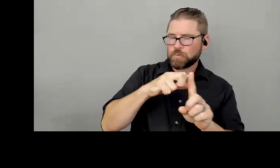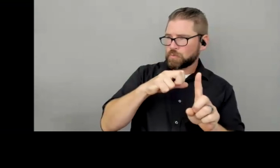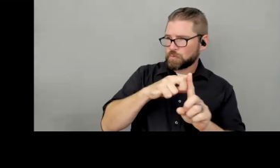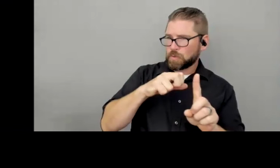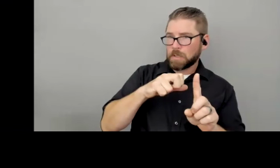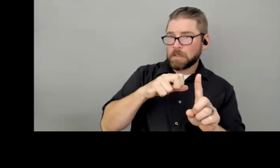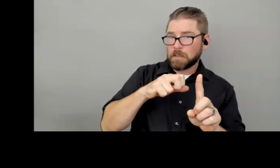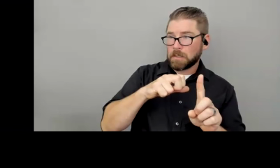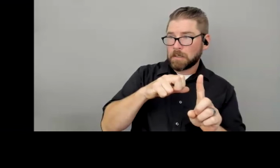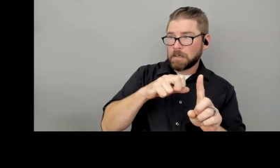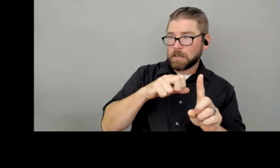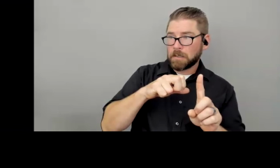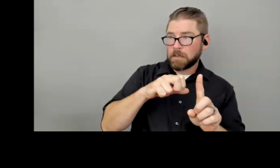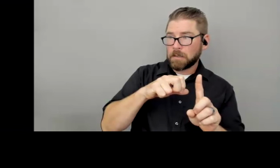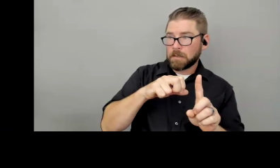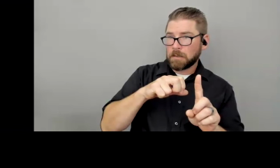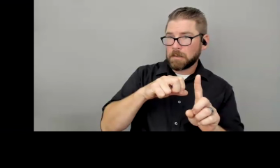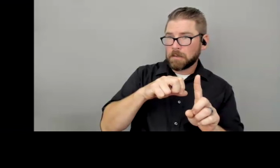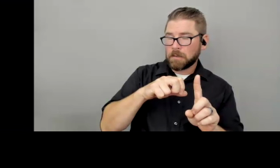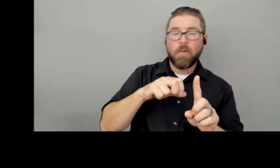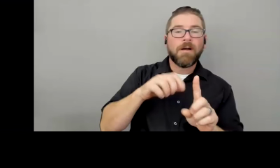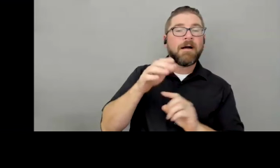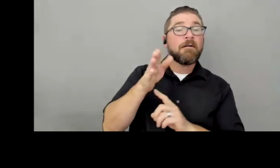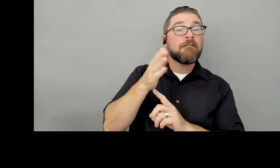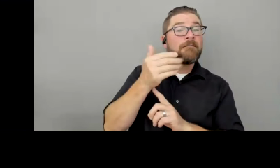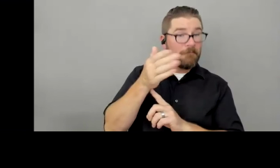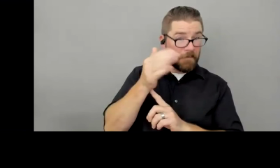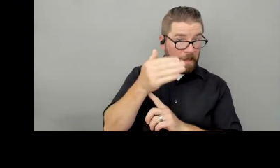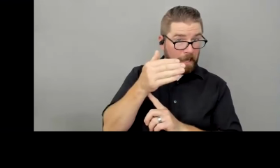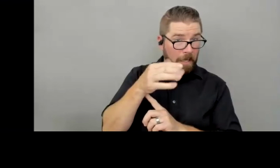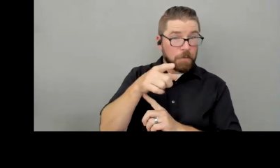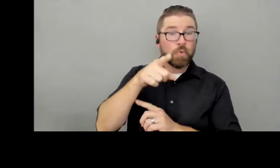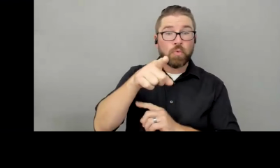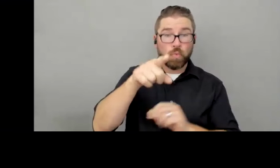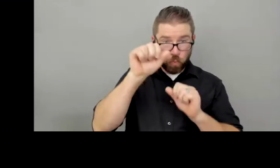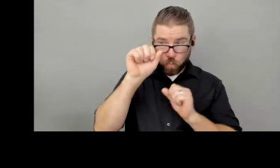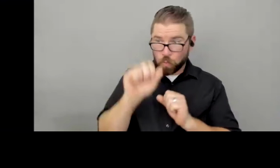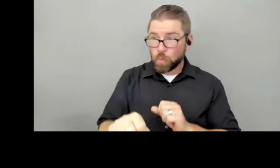You can close the loop, they’re your flags. Because there's many times we reach out and we reach out